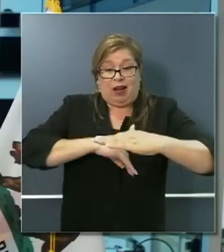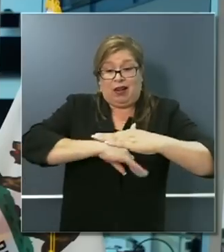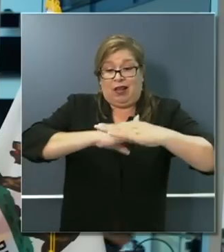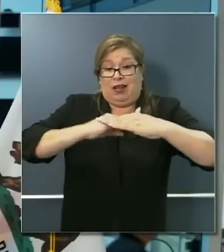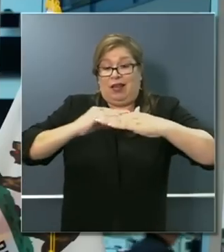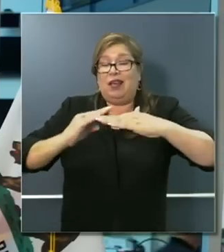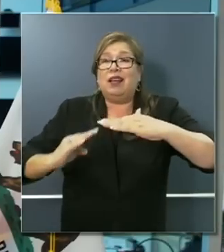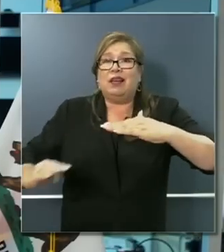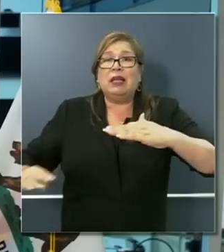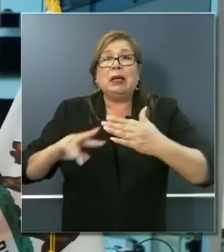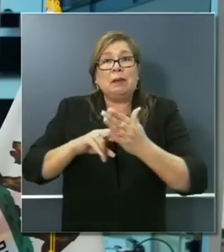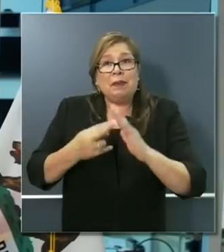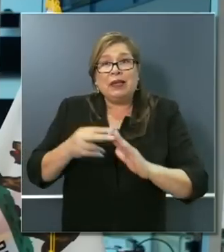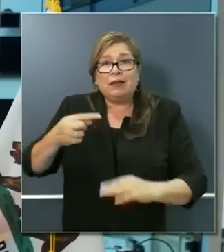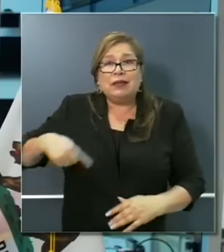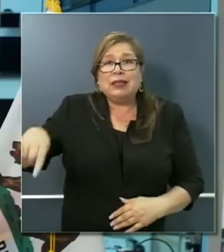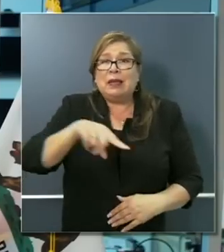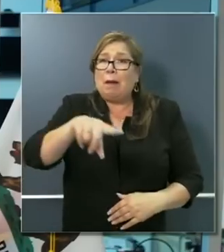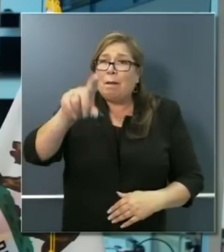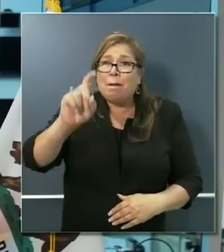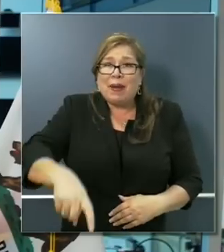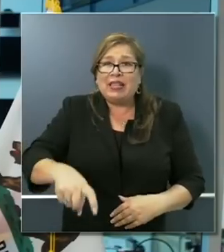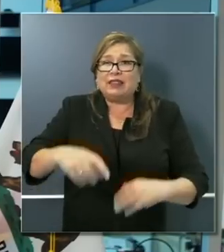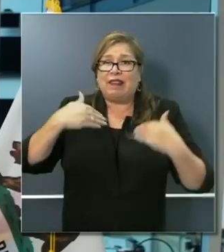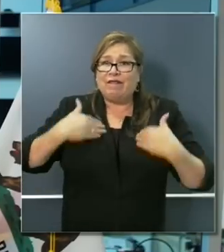I REMIND YOU THAT IN ORDER TO